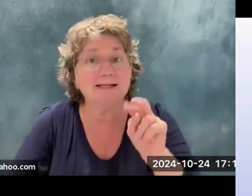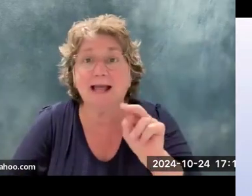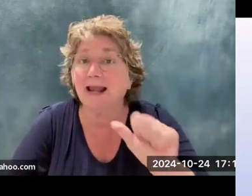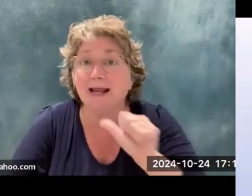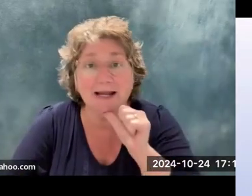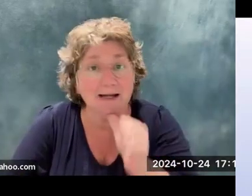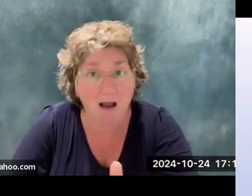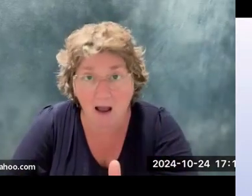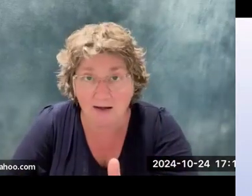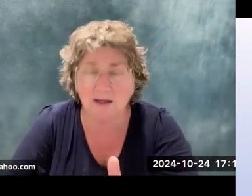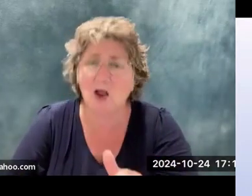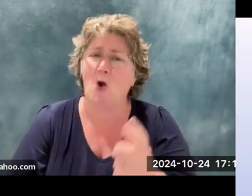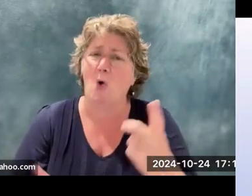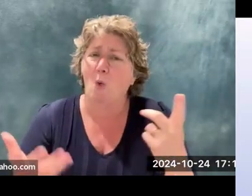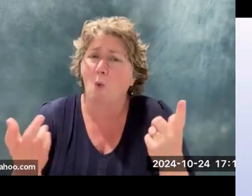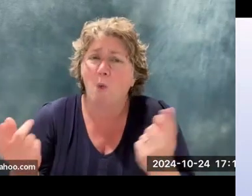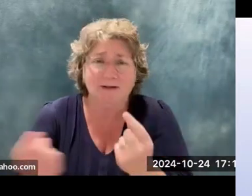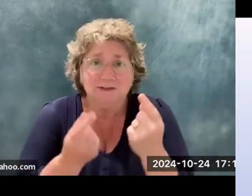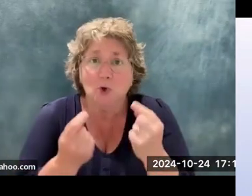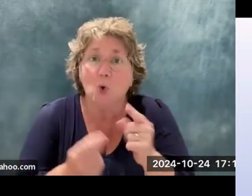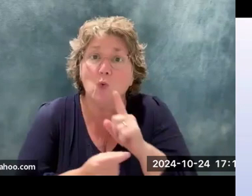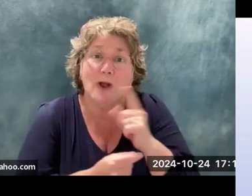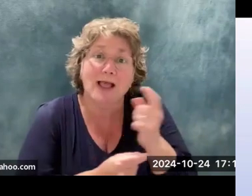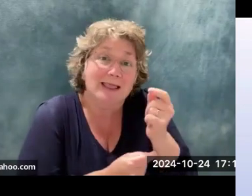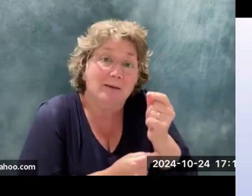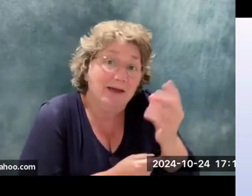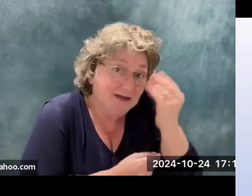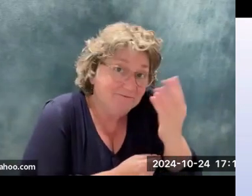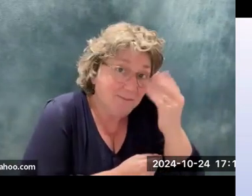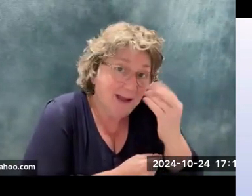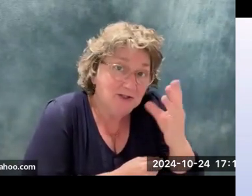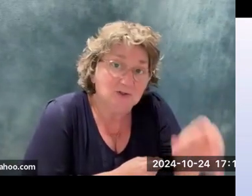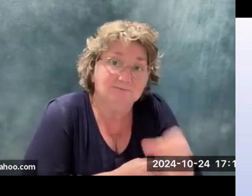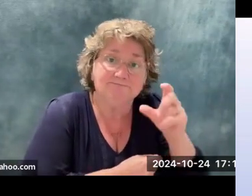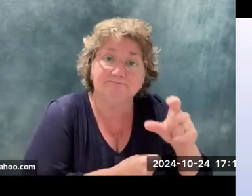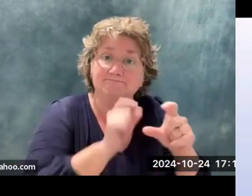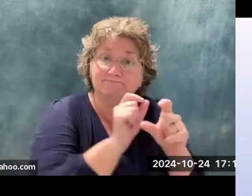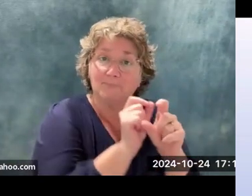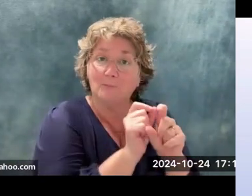to make a harmless piece of what's called the spike protein, which is found on the